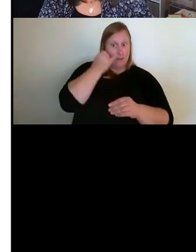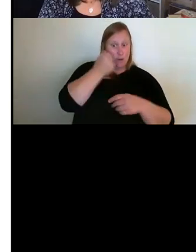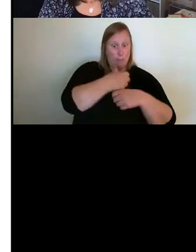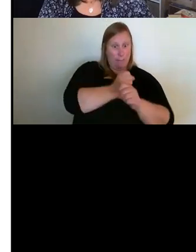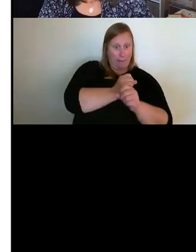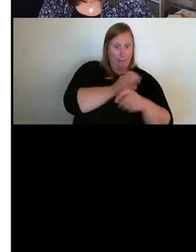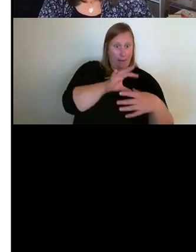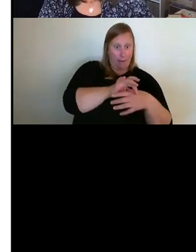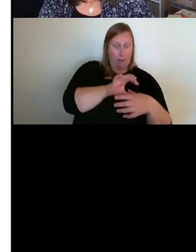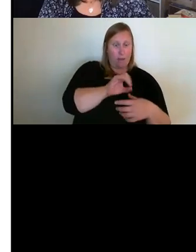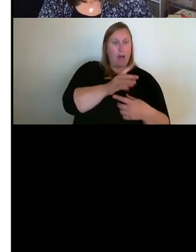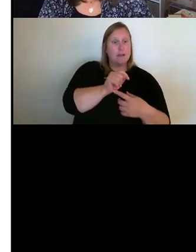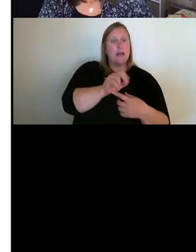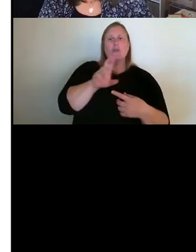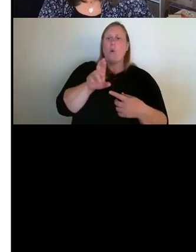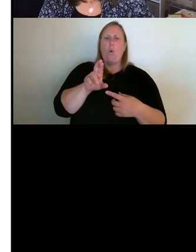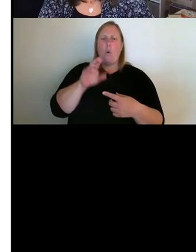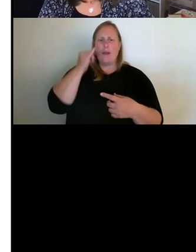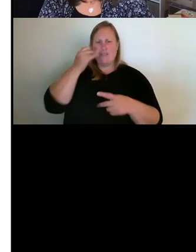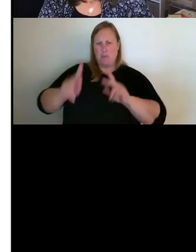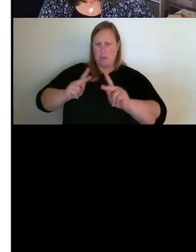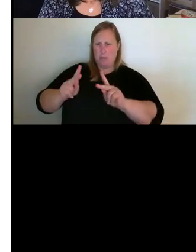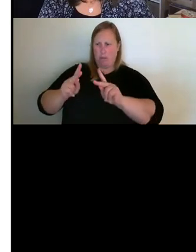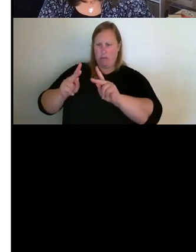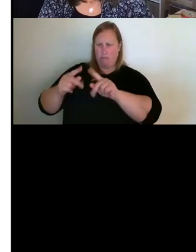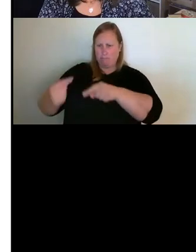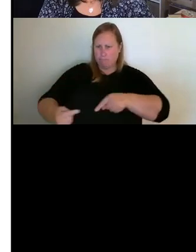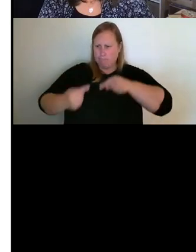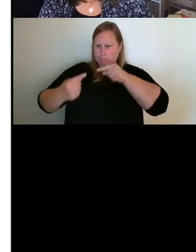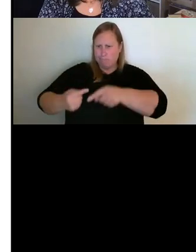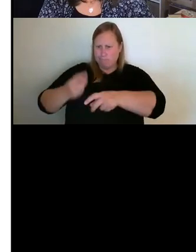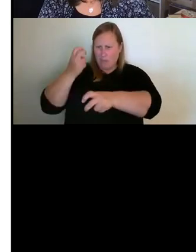people who have difficulty decoding information.